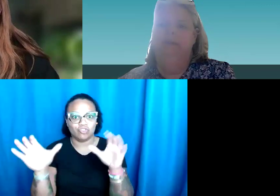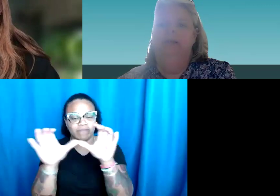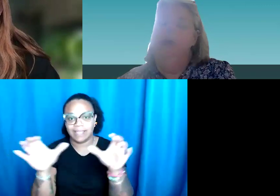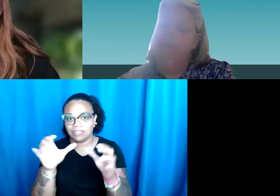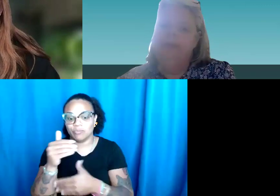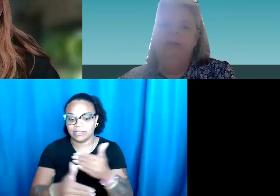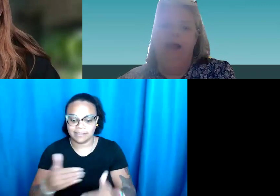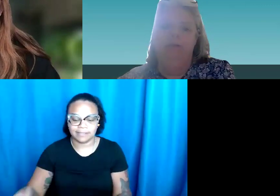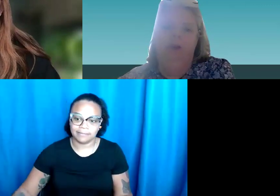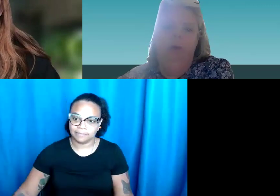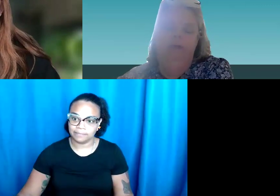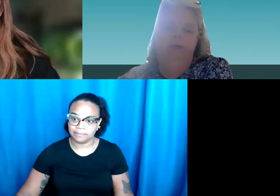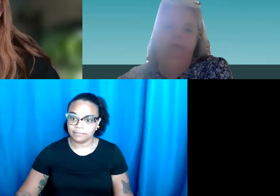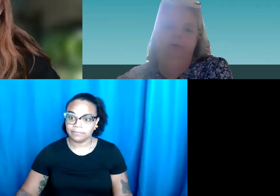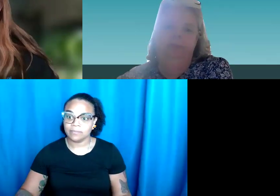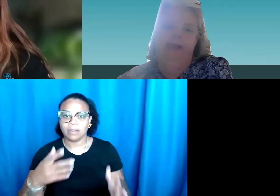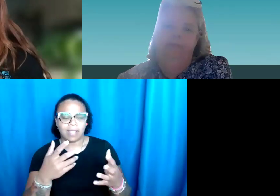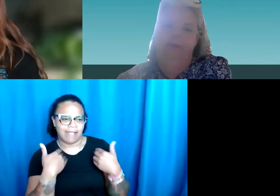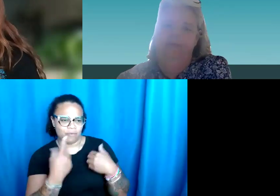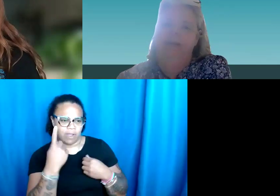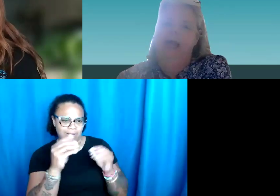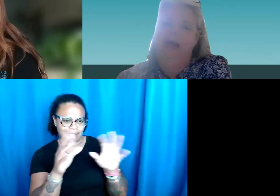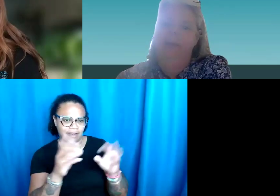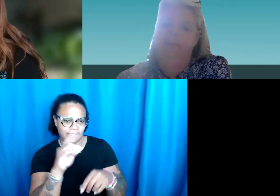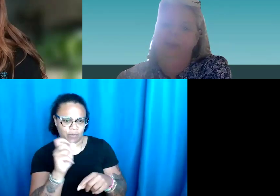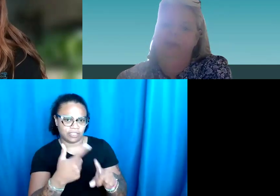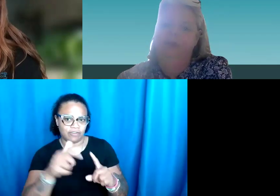We just have a clarifying question from David.